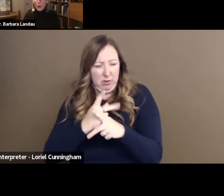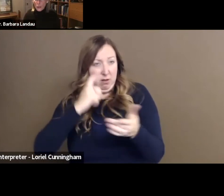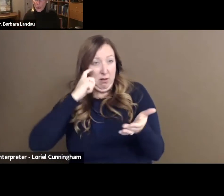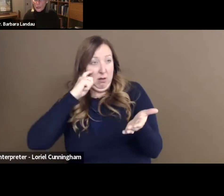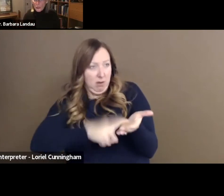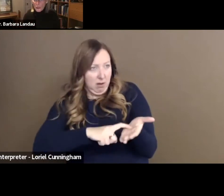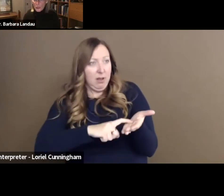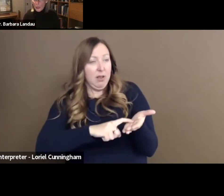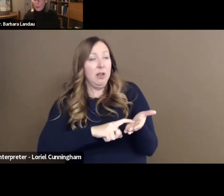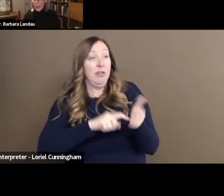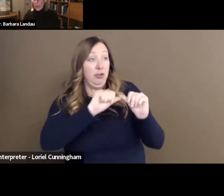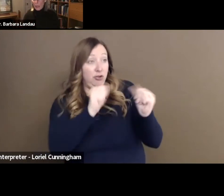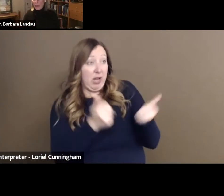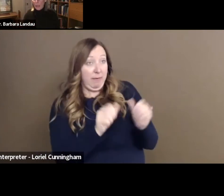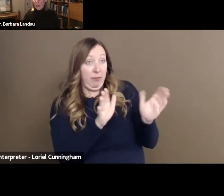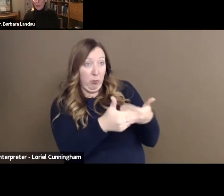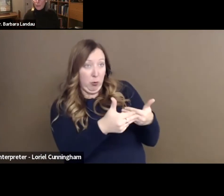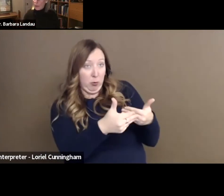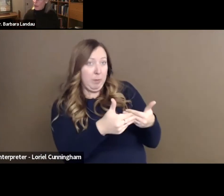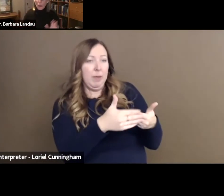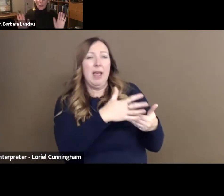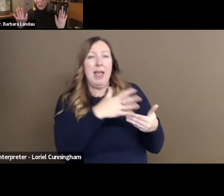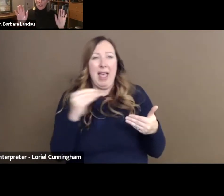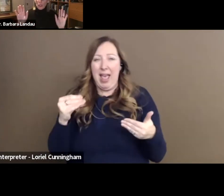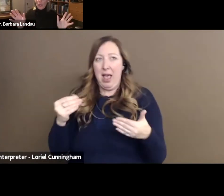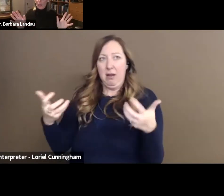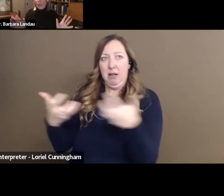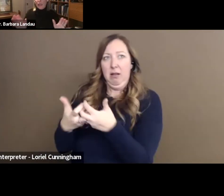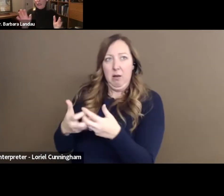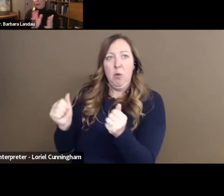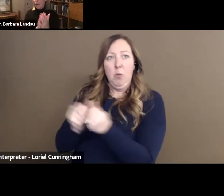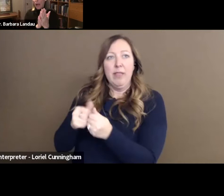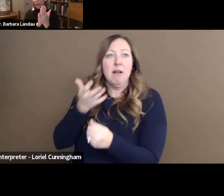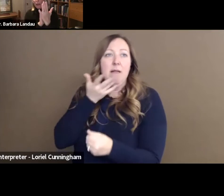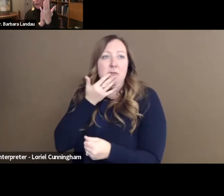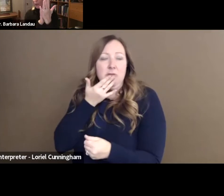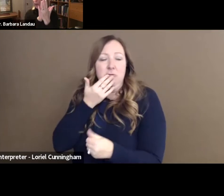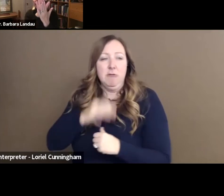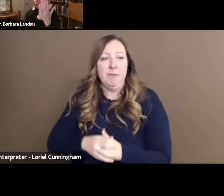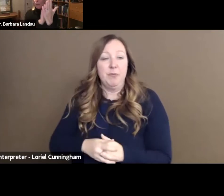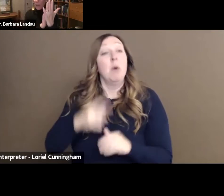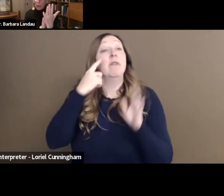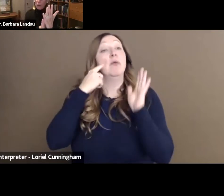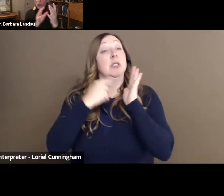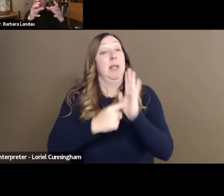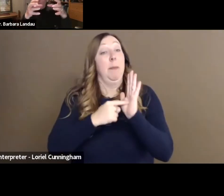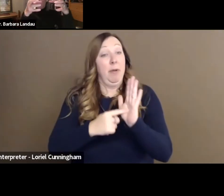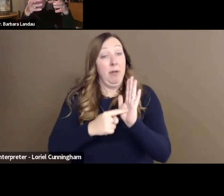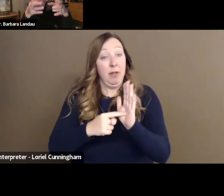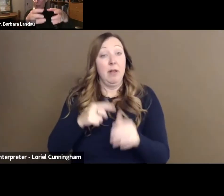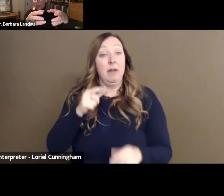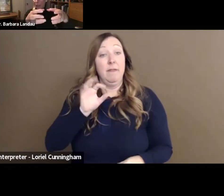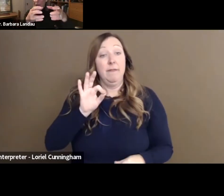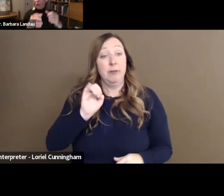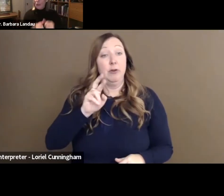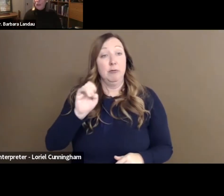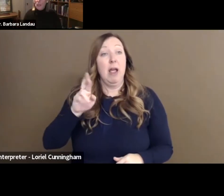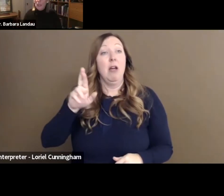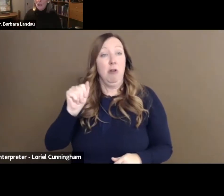changes to the arrays in particular she did things like instead of hiding the things behind a panel she hid them in